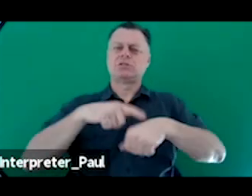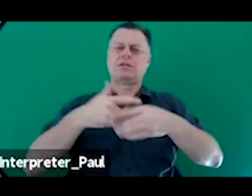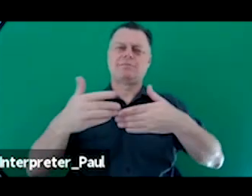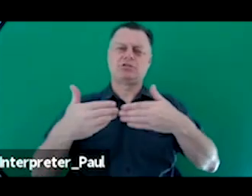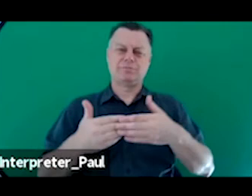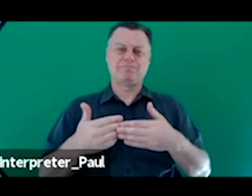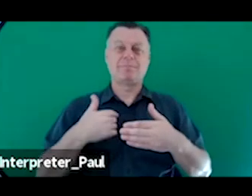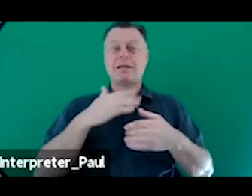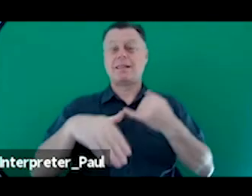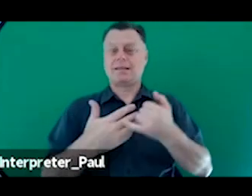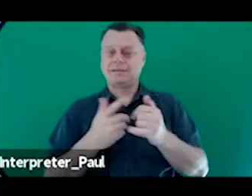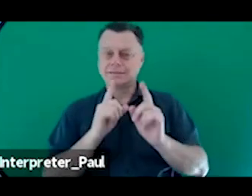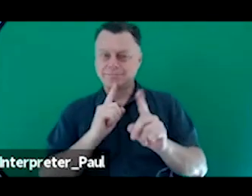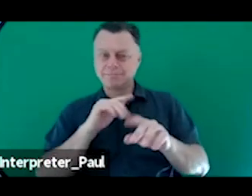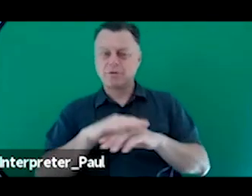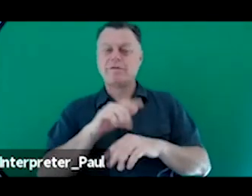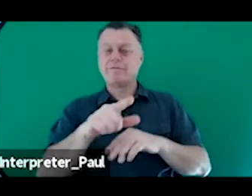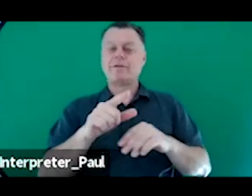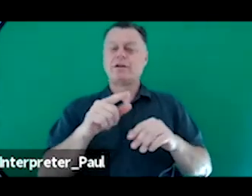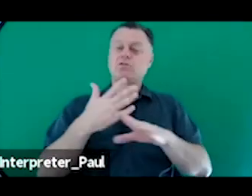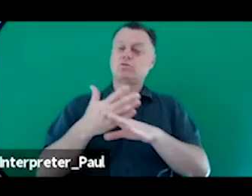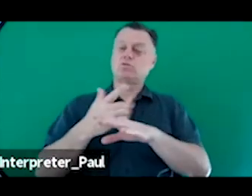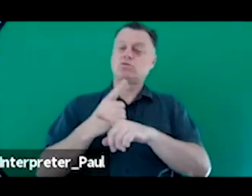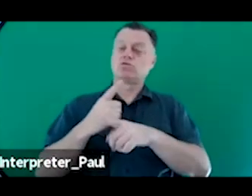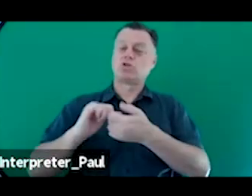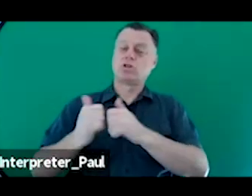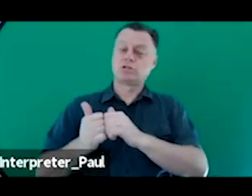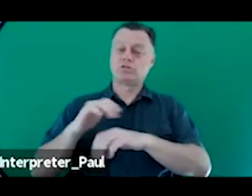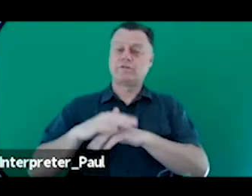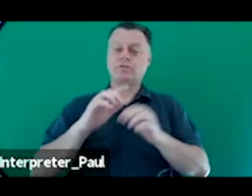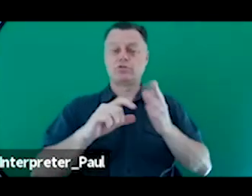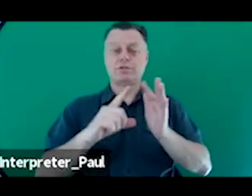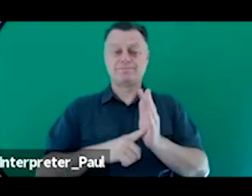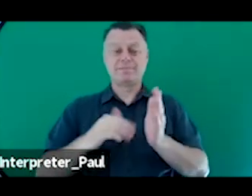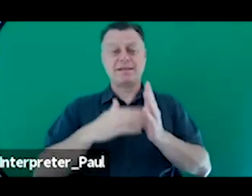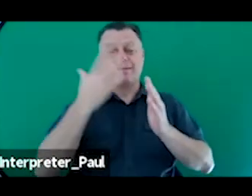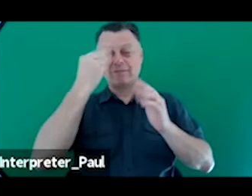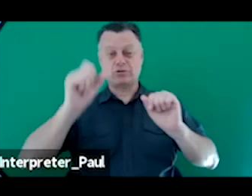design for learning. On your screen, there are three students sitting at an outdoor cafe table.